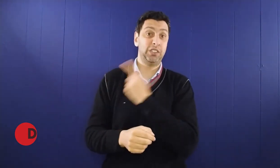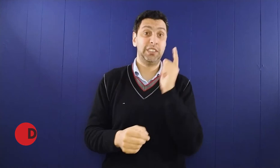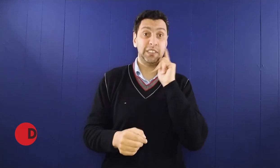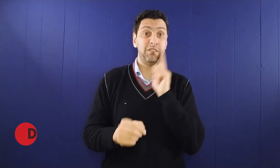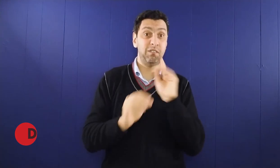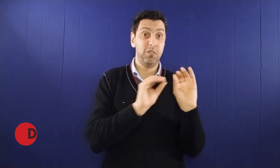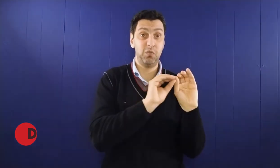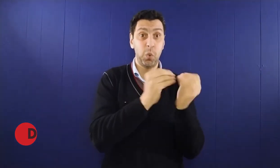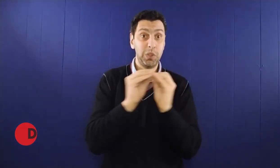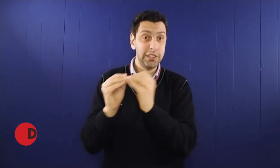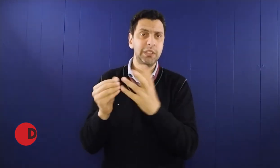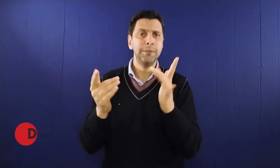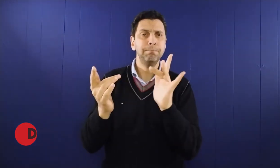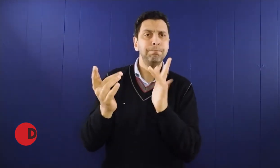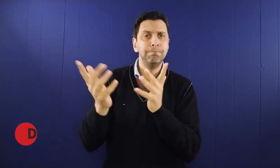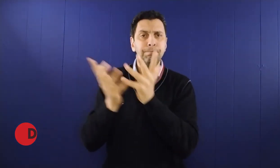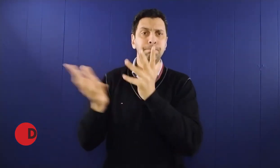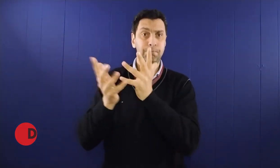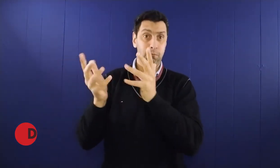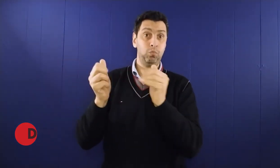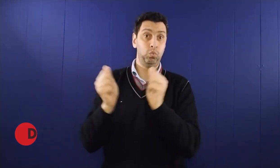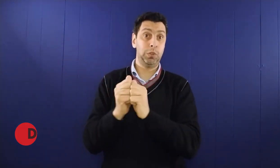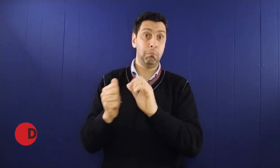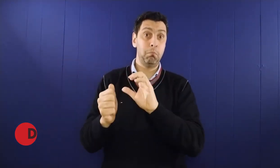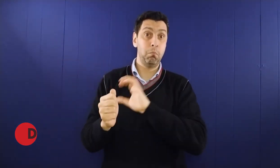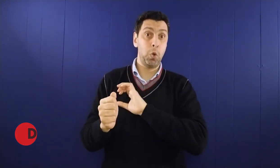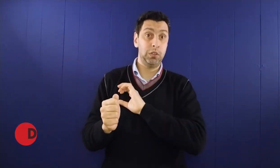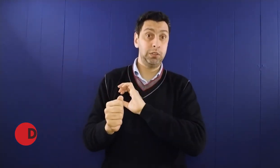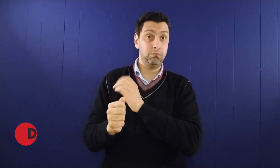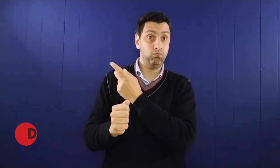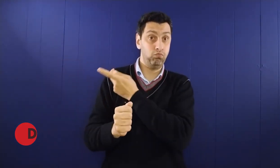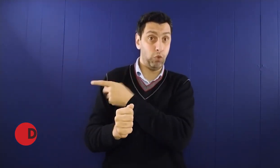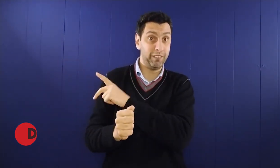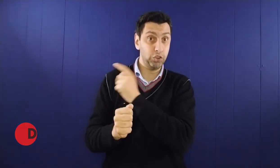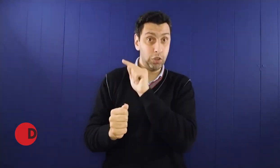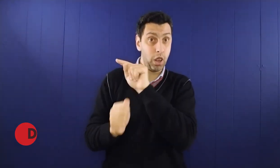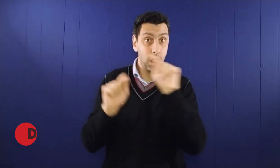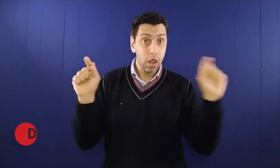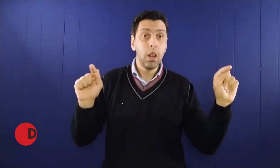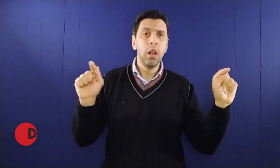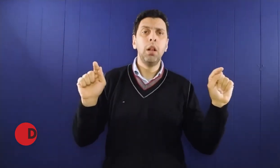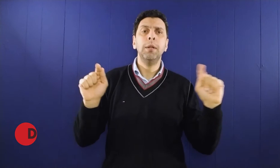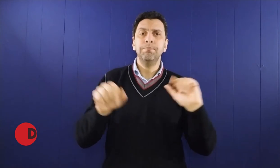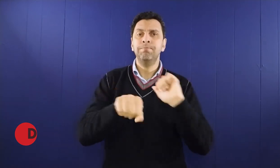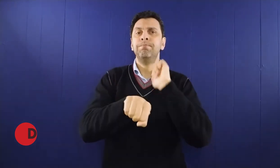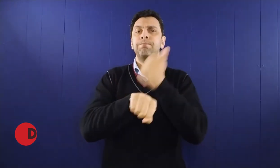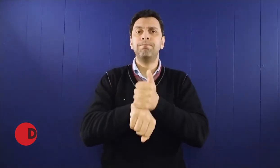I would encourage the provincial Visor organizations to work with